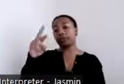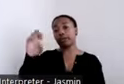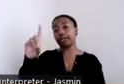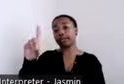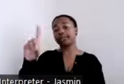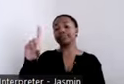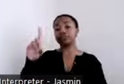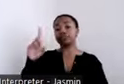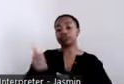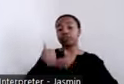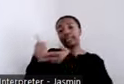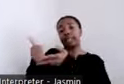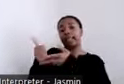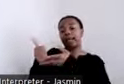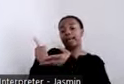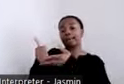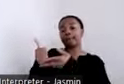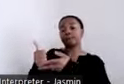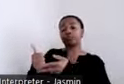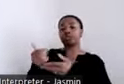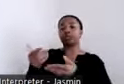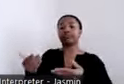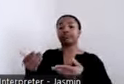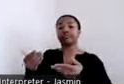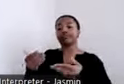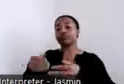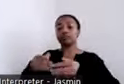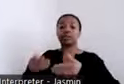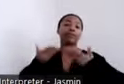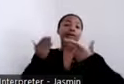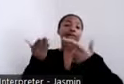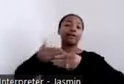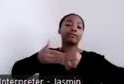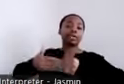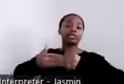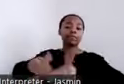the flexibility to meet their unique community-based mental health and substance